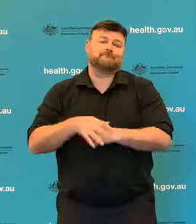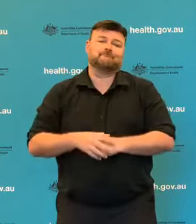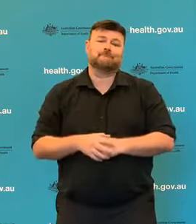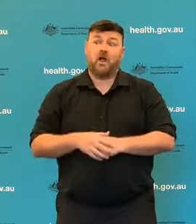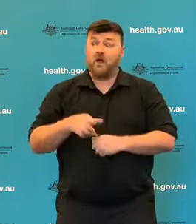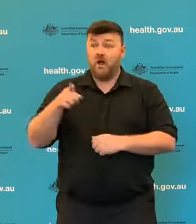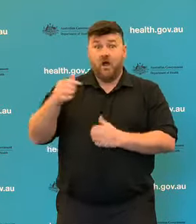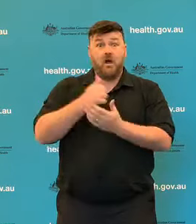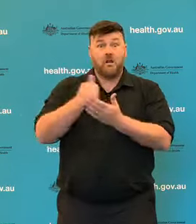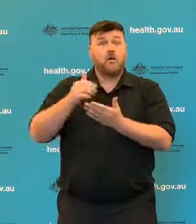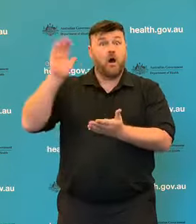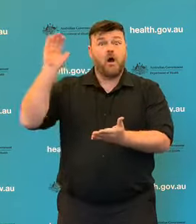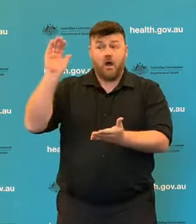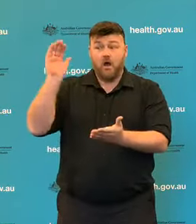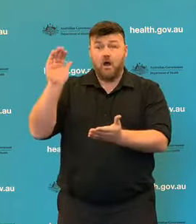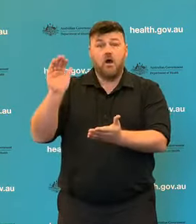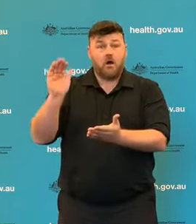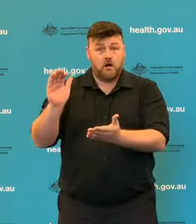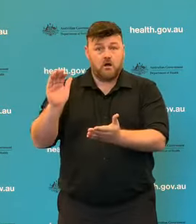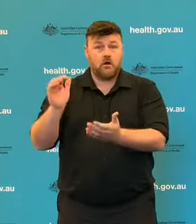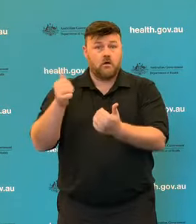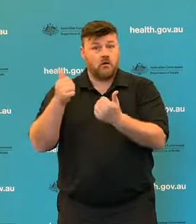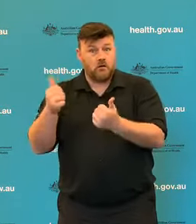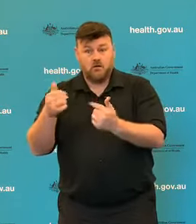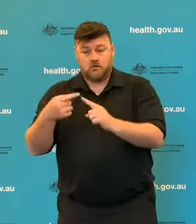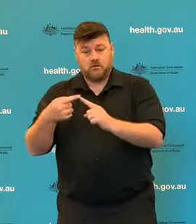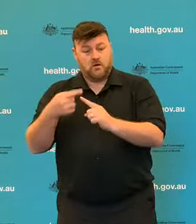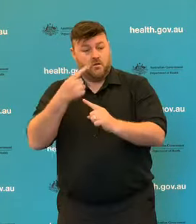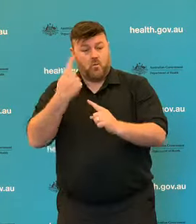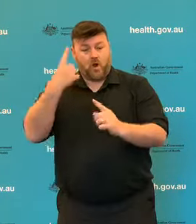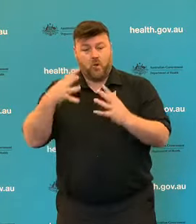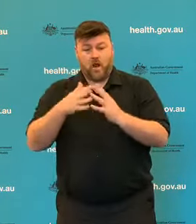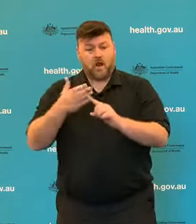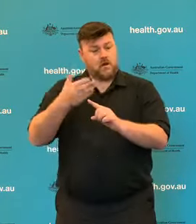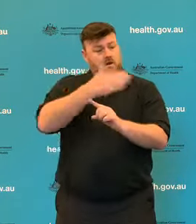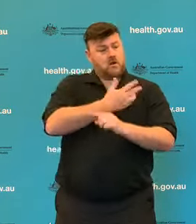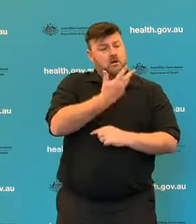compares to the previous week when we saw 951 new cases. The week